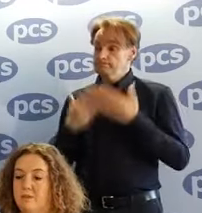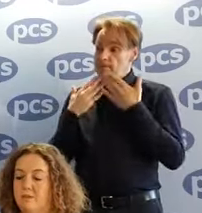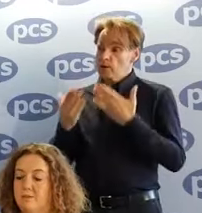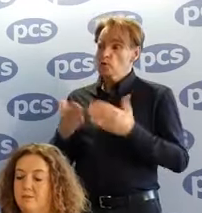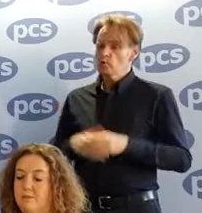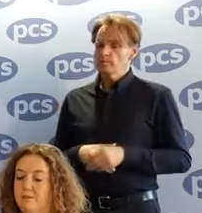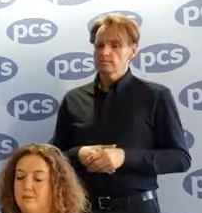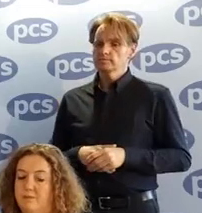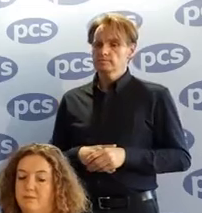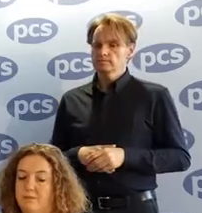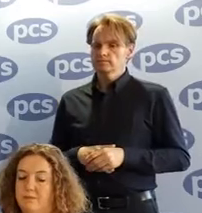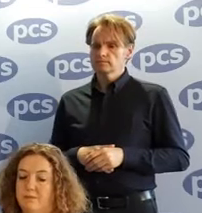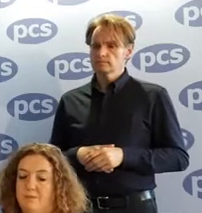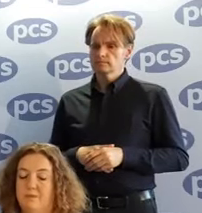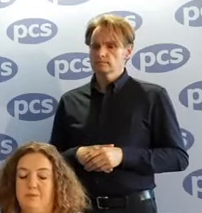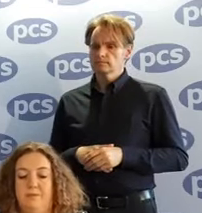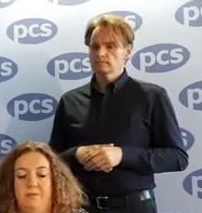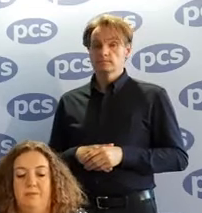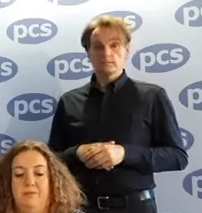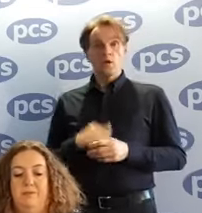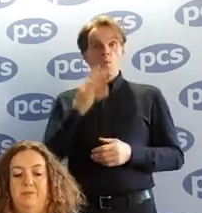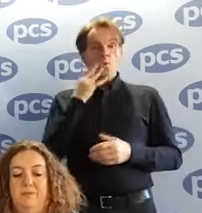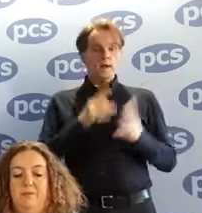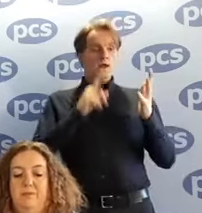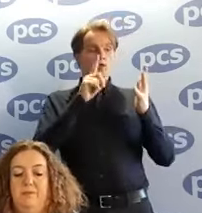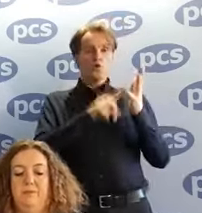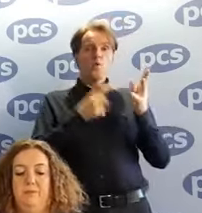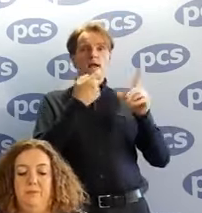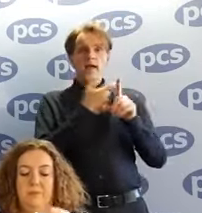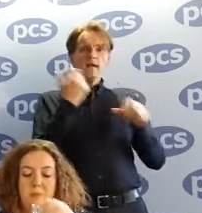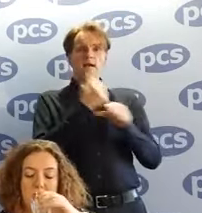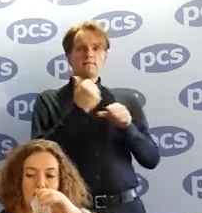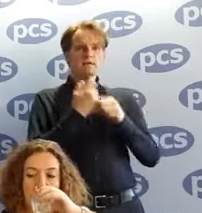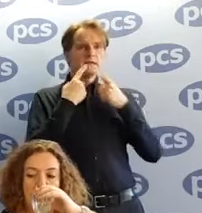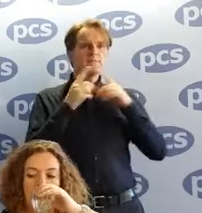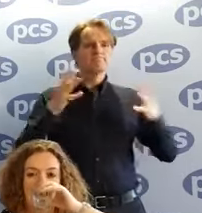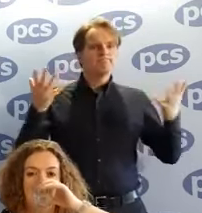show is that when the UK government say it's unaffordable it's actually not